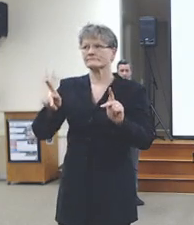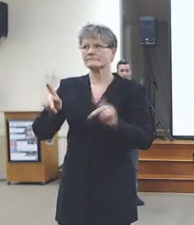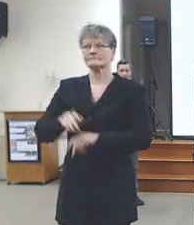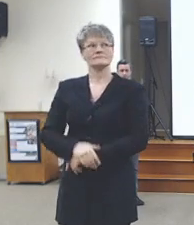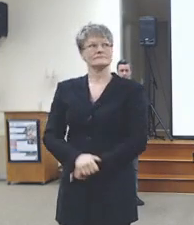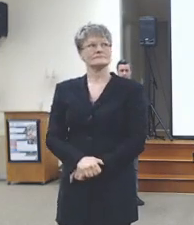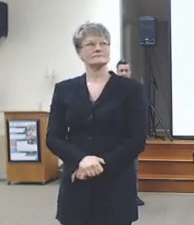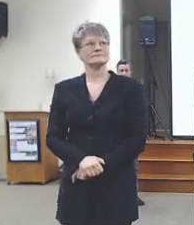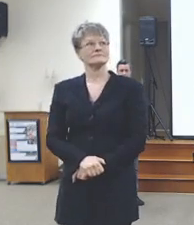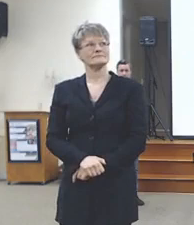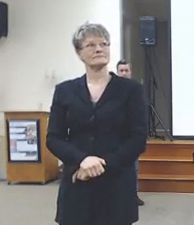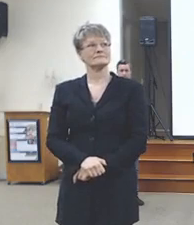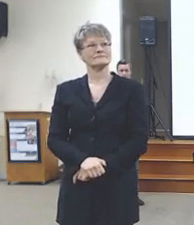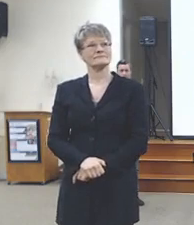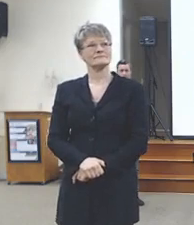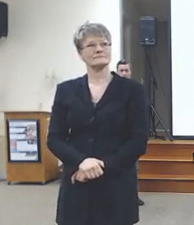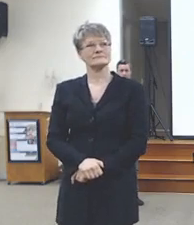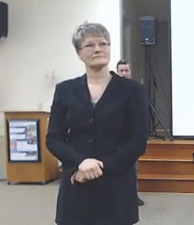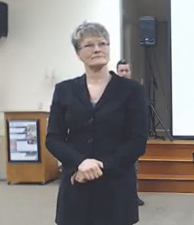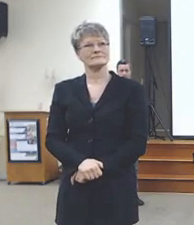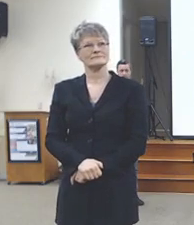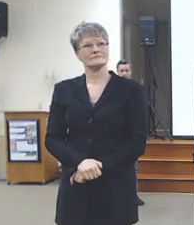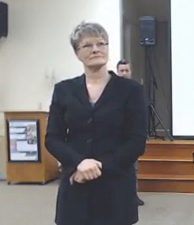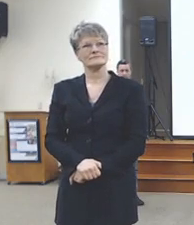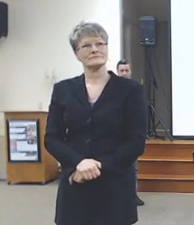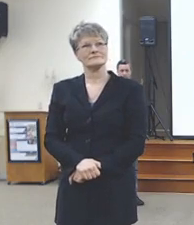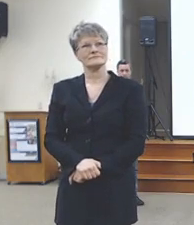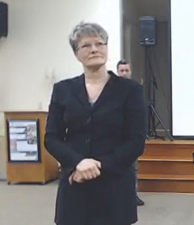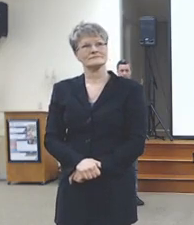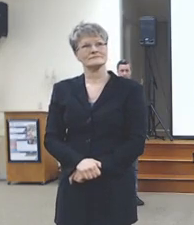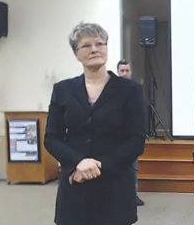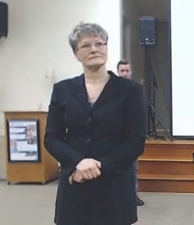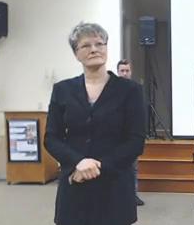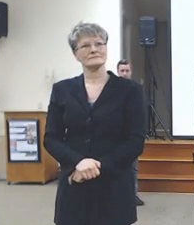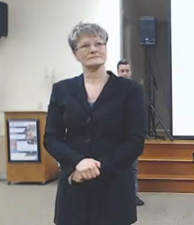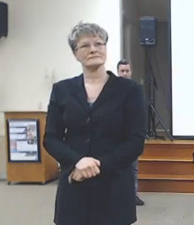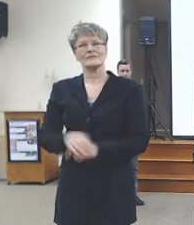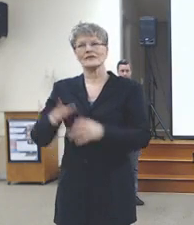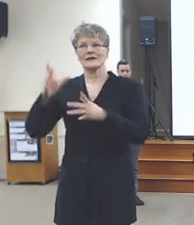there is going to continue to be a need through this whole thing. So if you can't make an appointment this week make